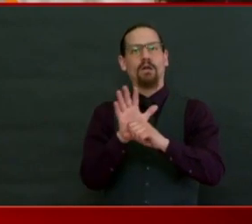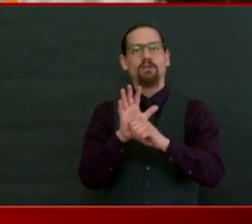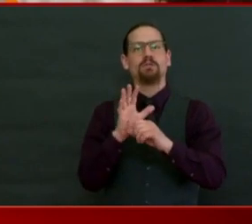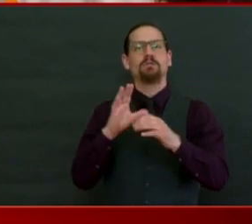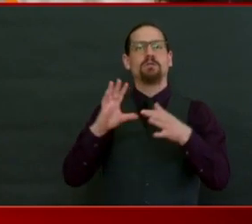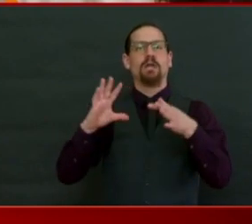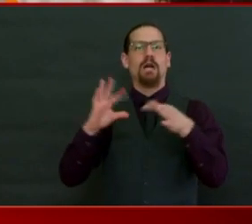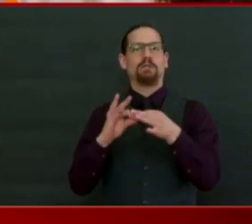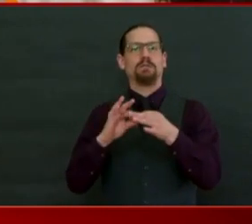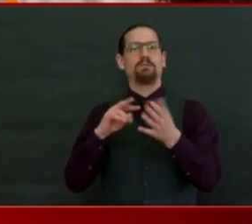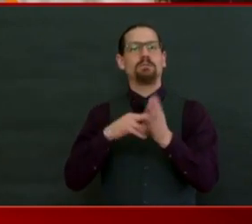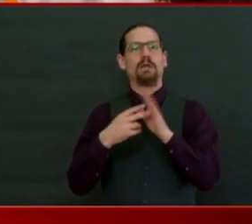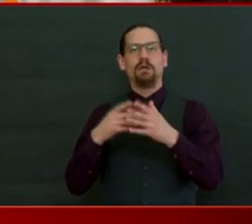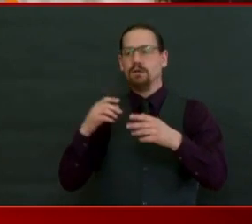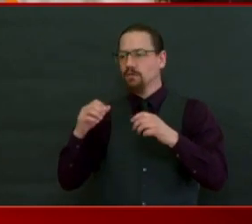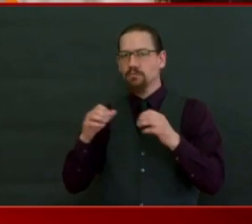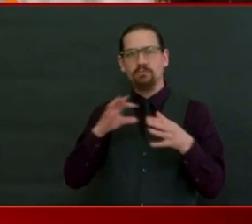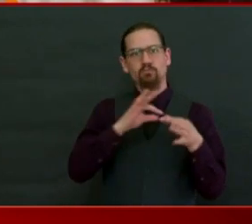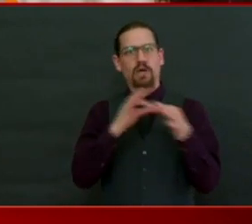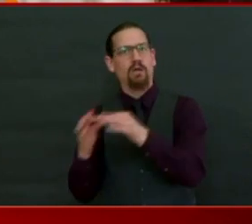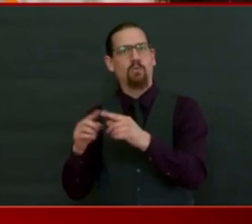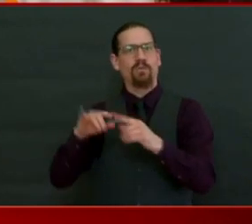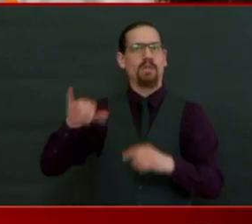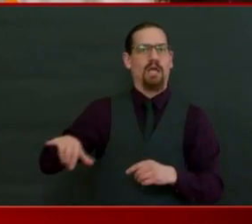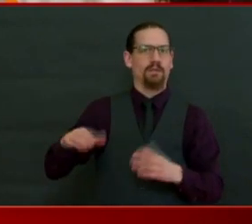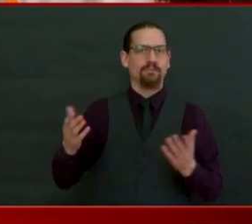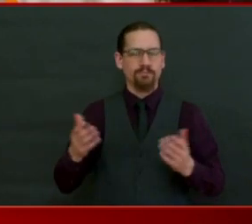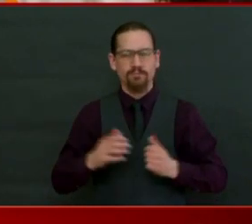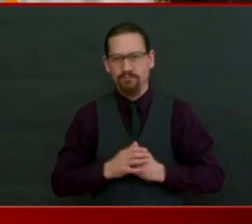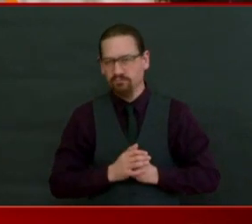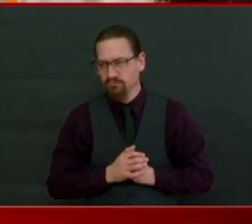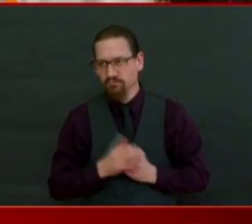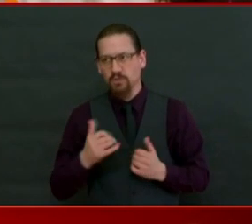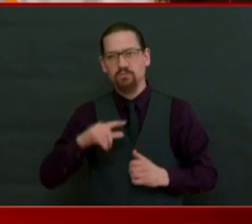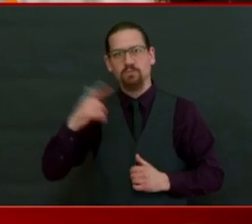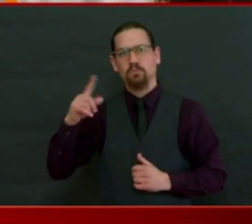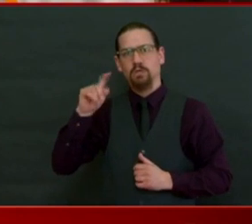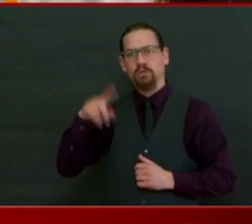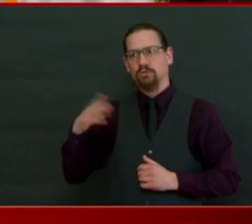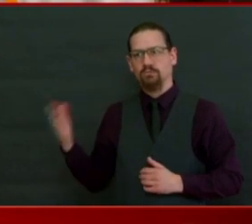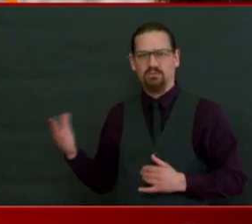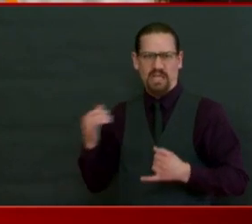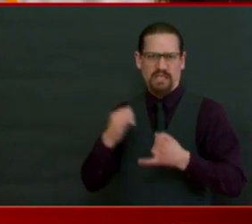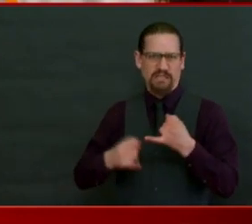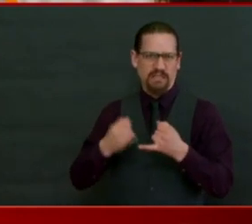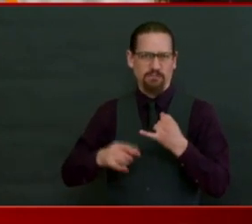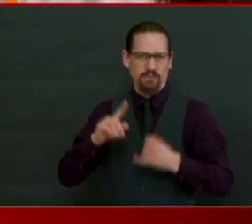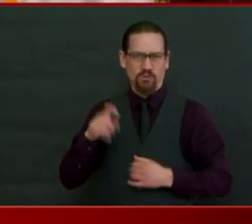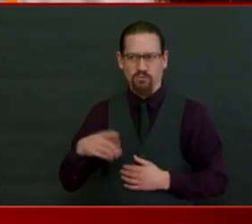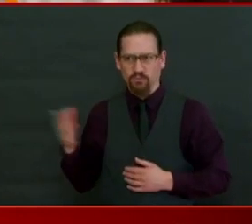STANDPOINT. OUR LAST QUESTION FOR THIS BRIEFING IS FROM THE BOSTON